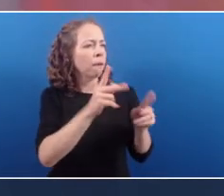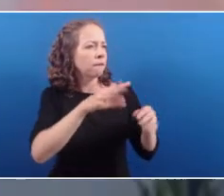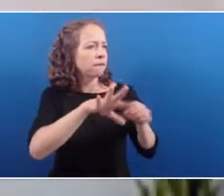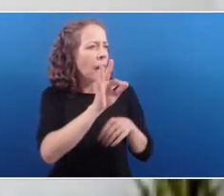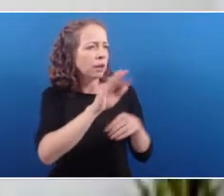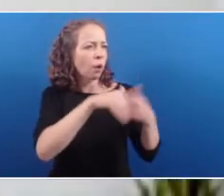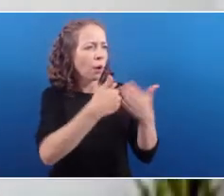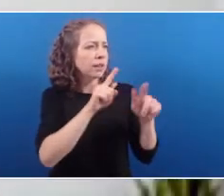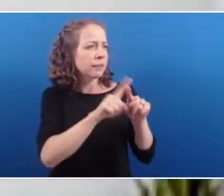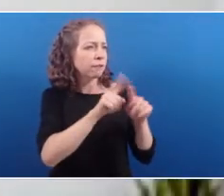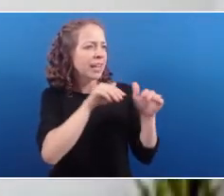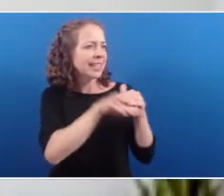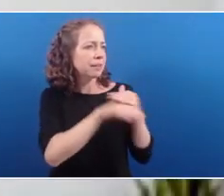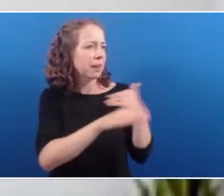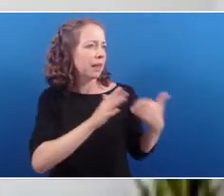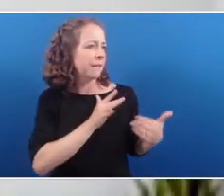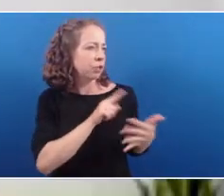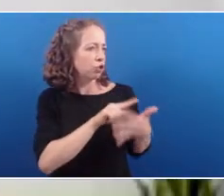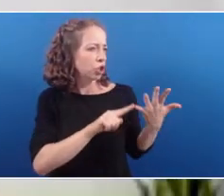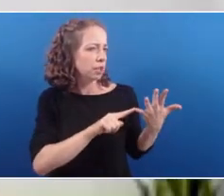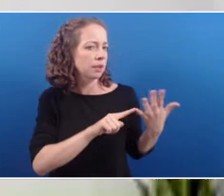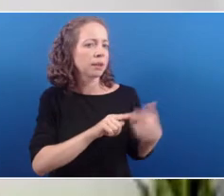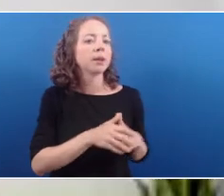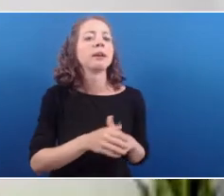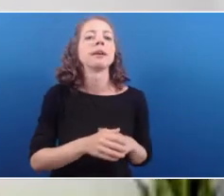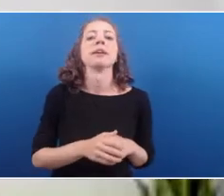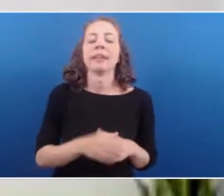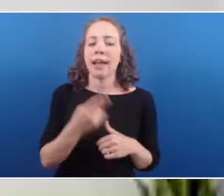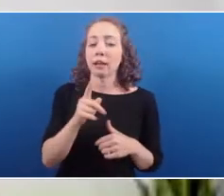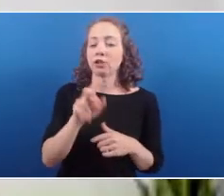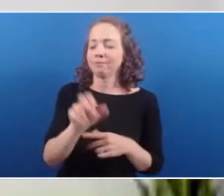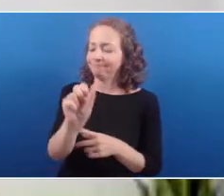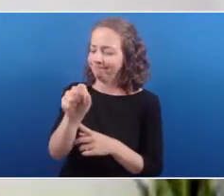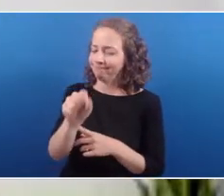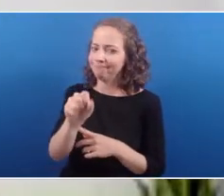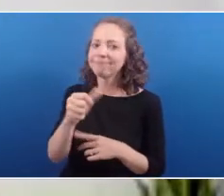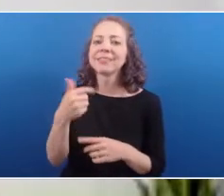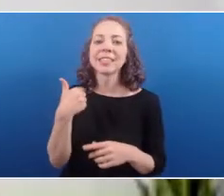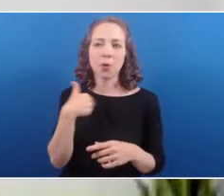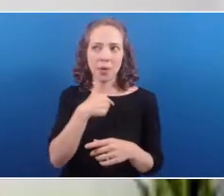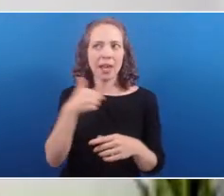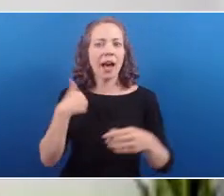Yeah, so we have this way that we keep updated all the time. I mean, one of the challenges for us is keeping people updated